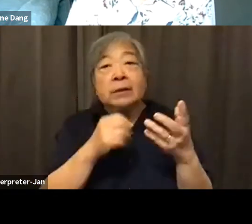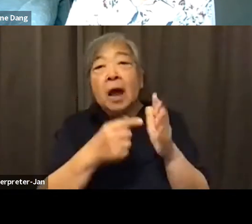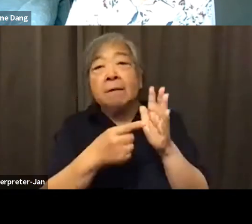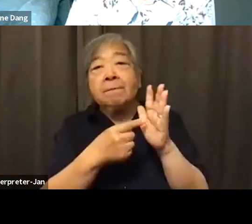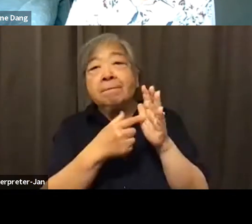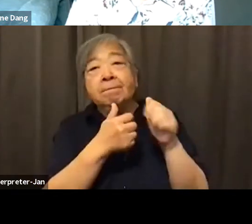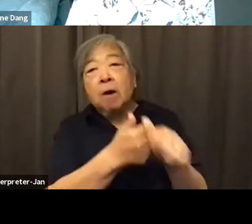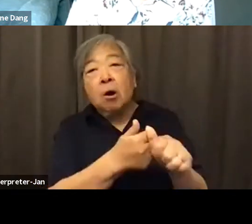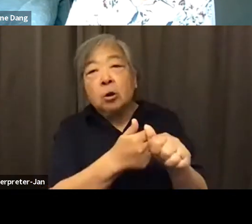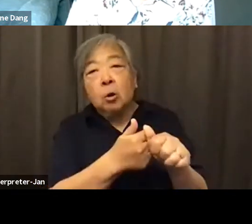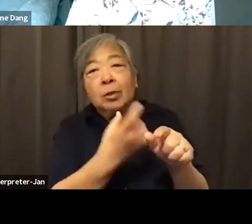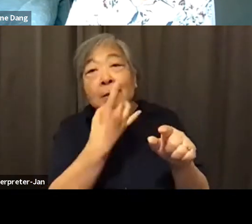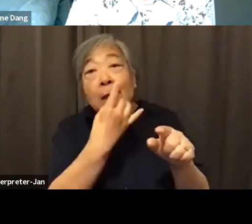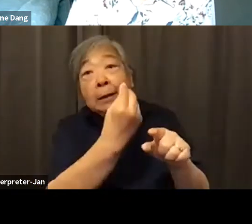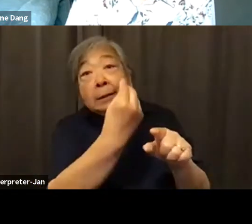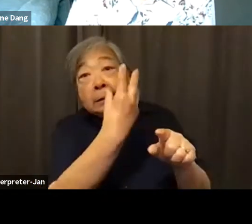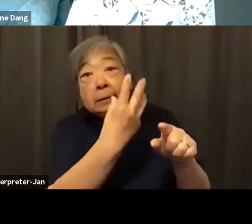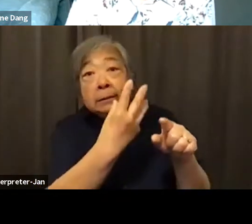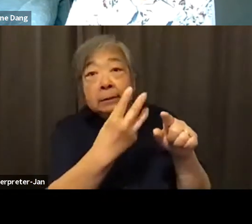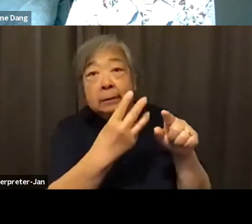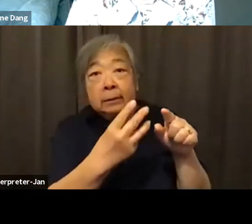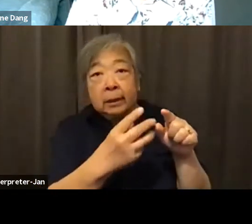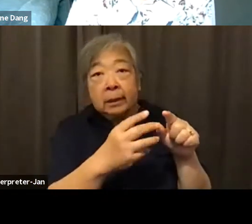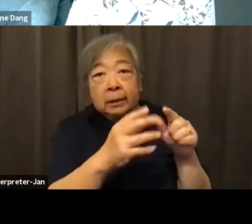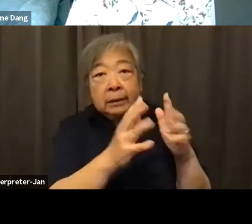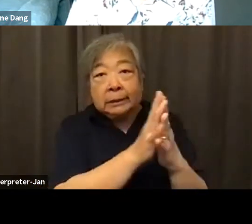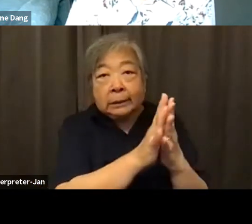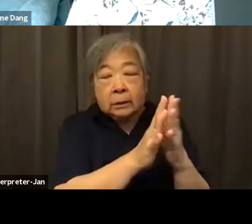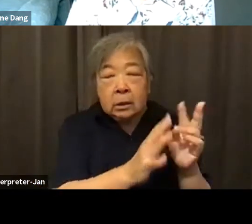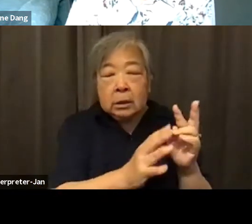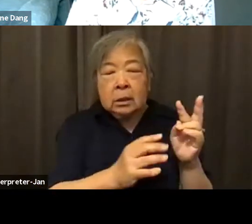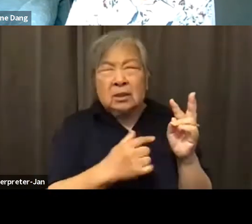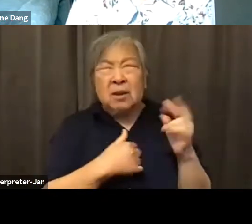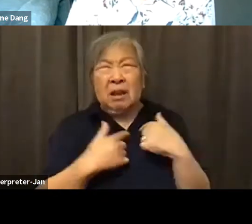I won't be able to travel by myself here? Am I going to be limited to other people?